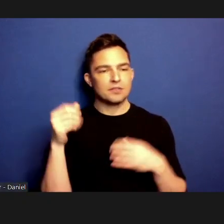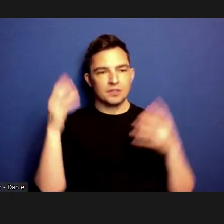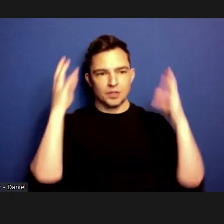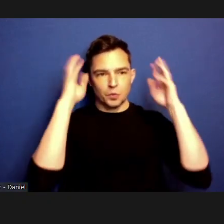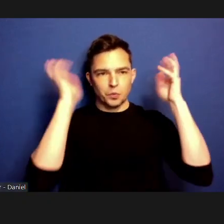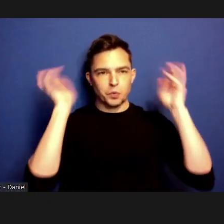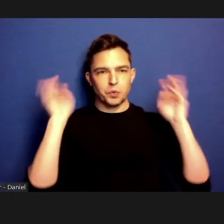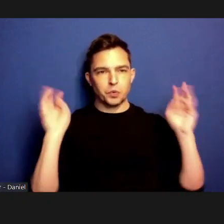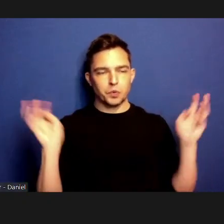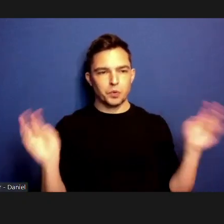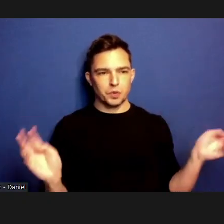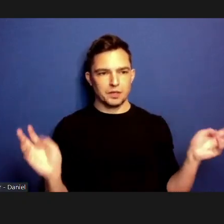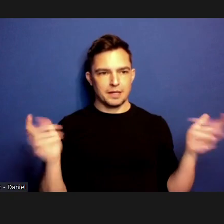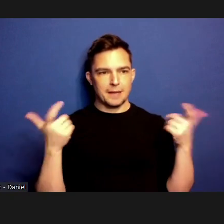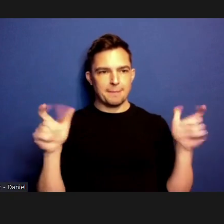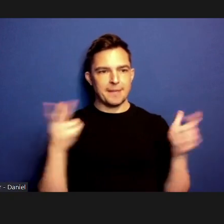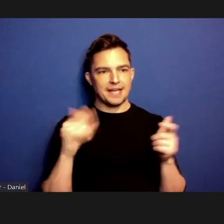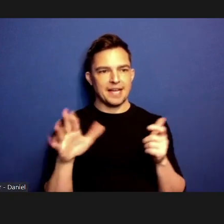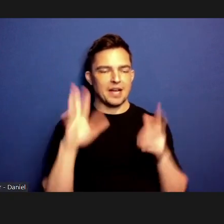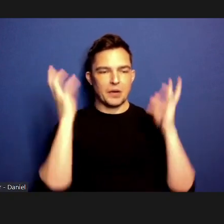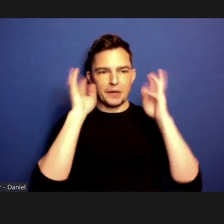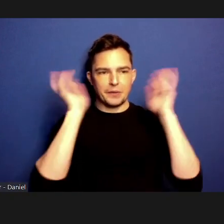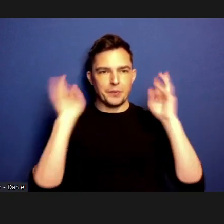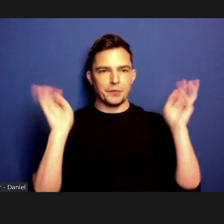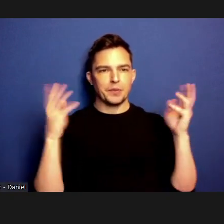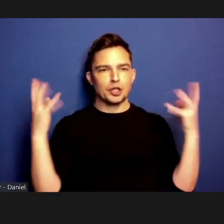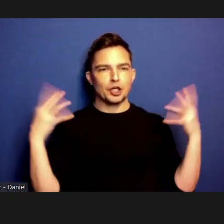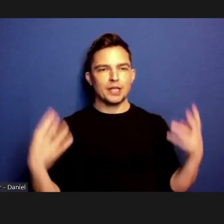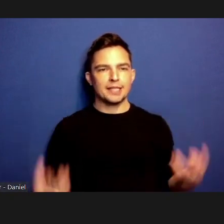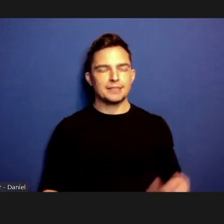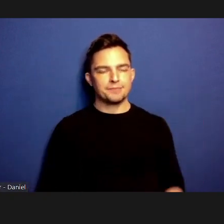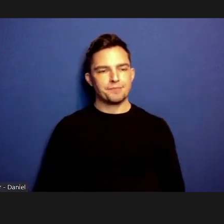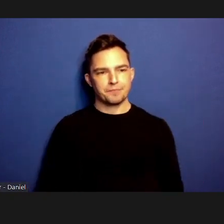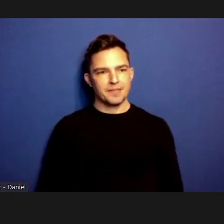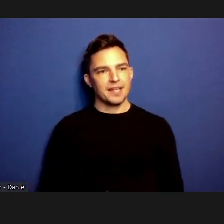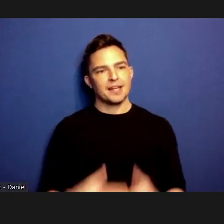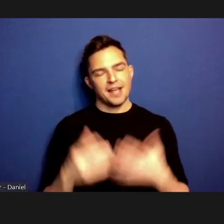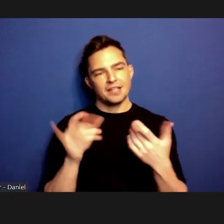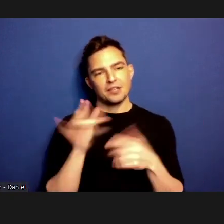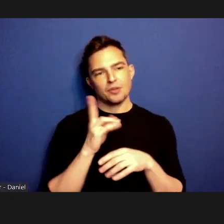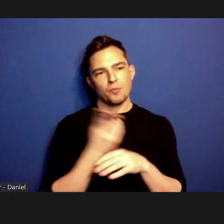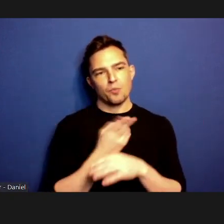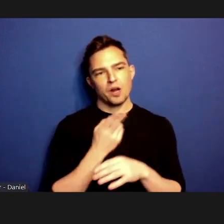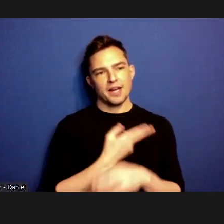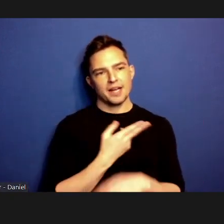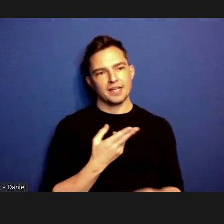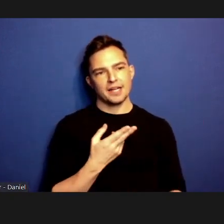I've got big hair. So I've got big curly hair that's out right now, and I'm wearing an off-white